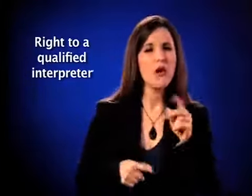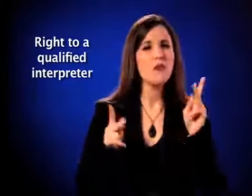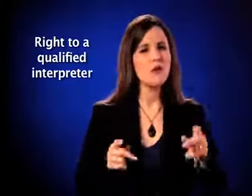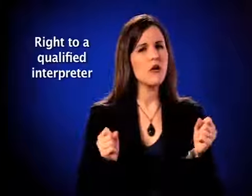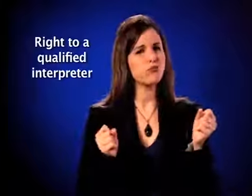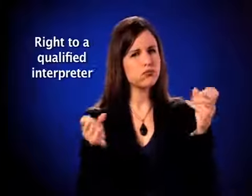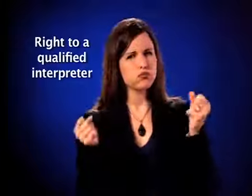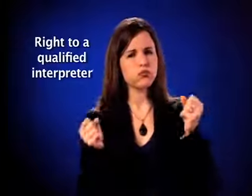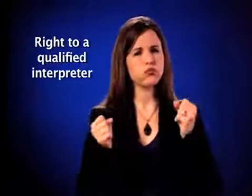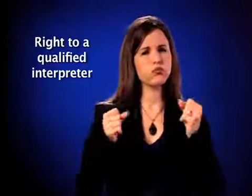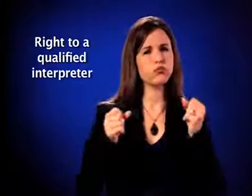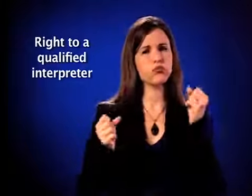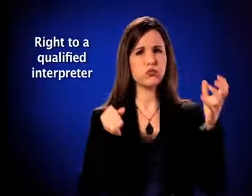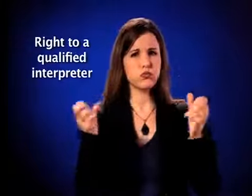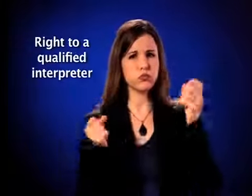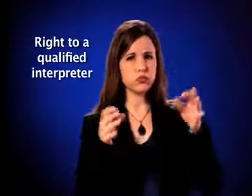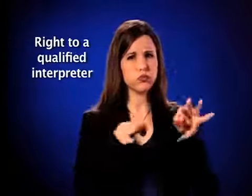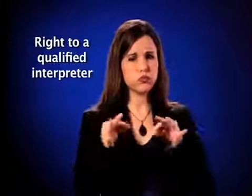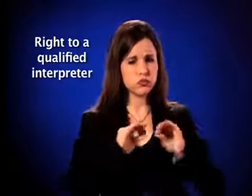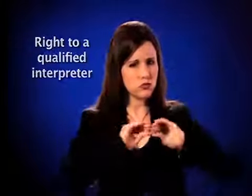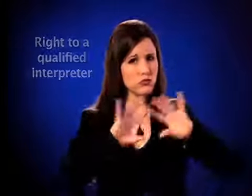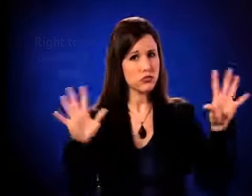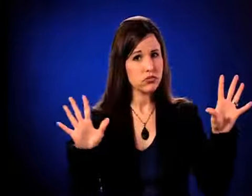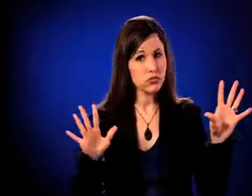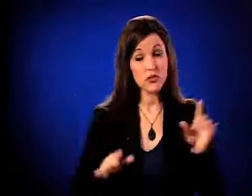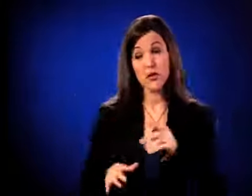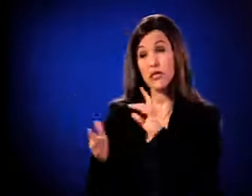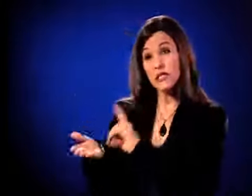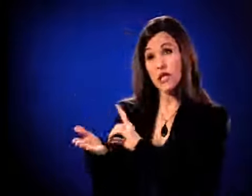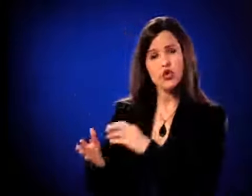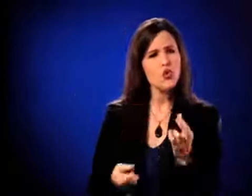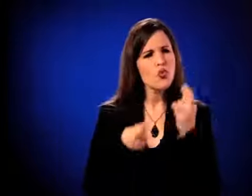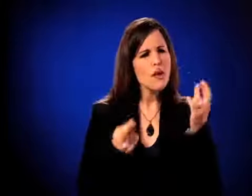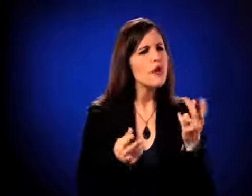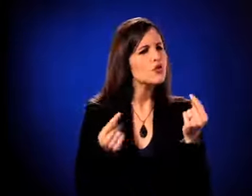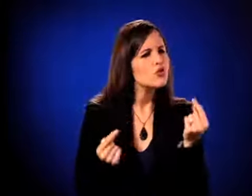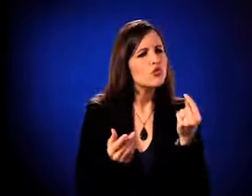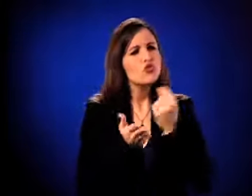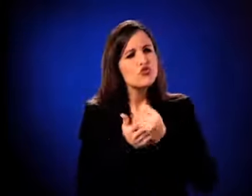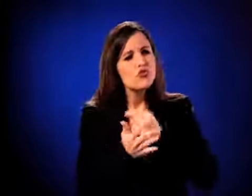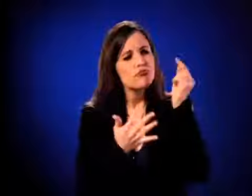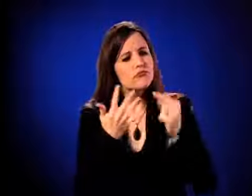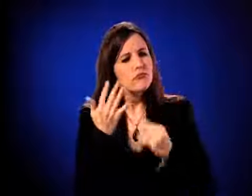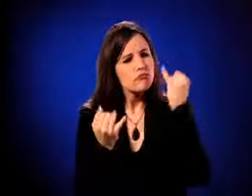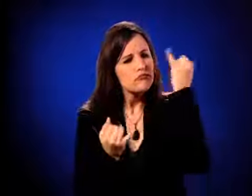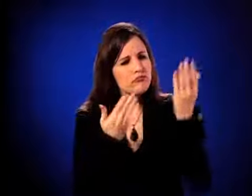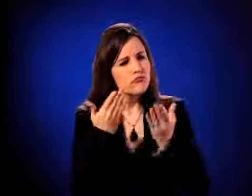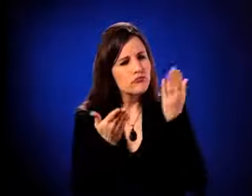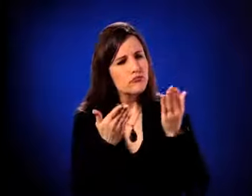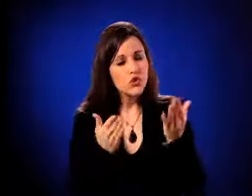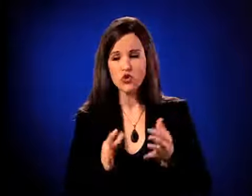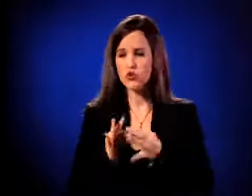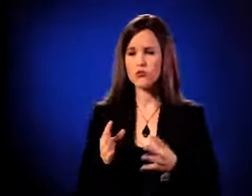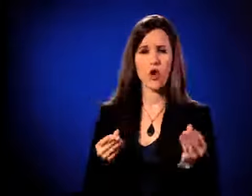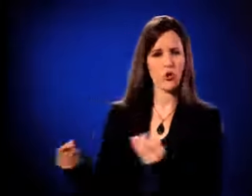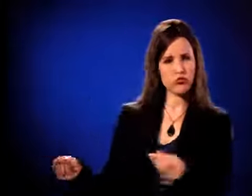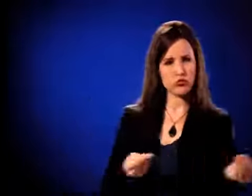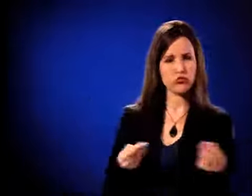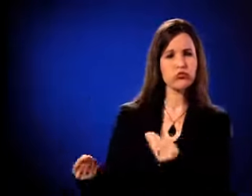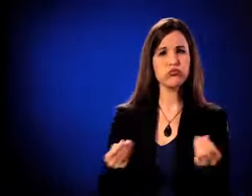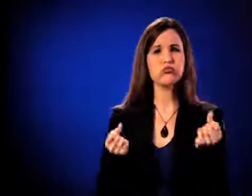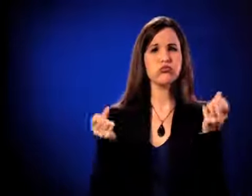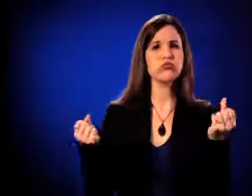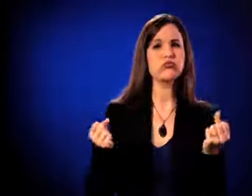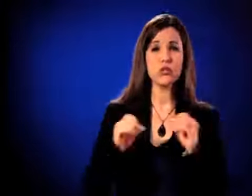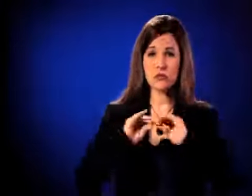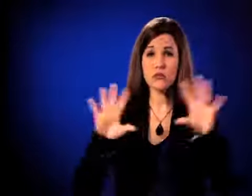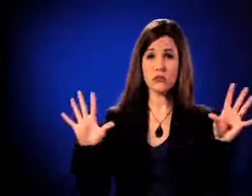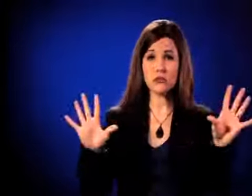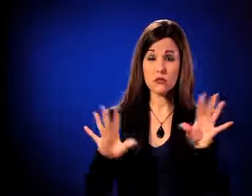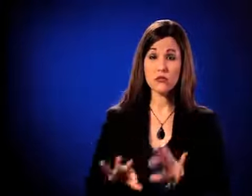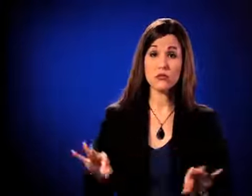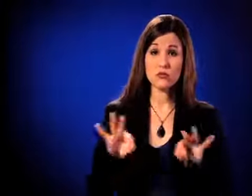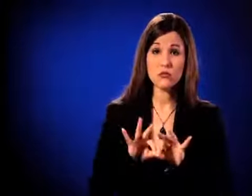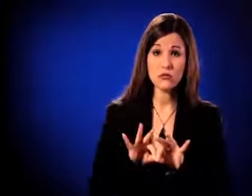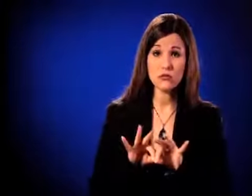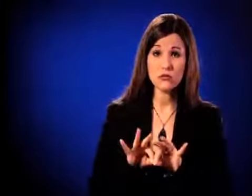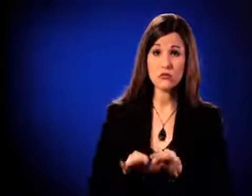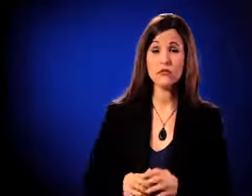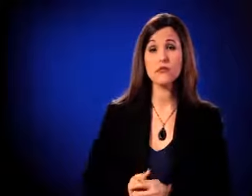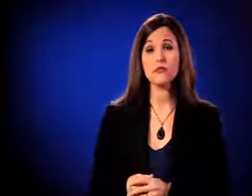treatment recommendations and what to do for treatment.